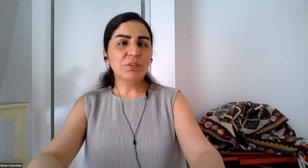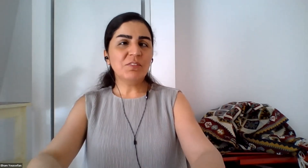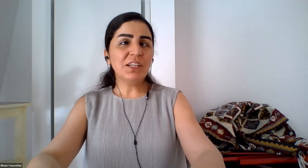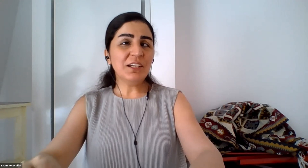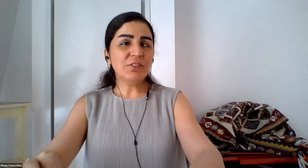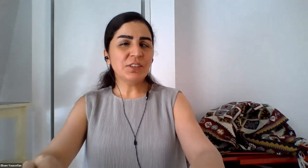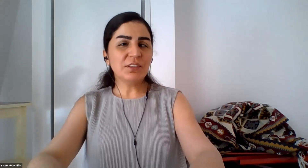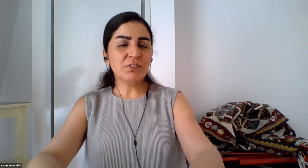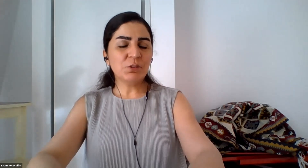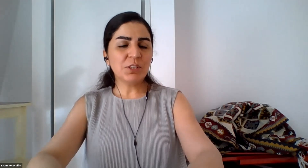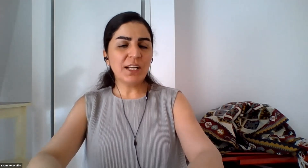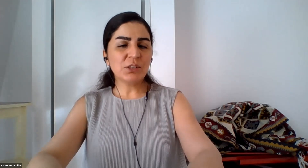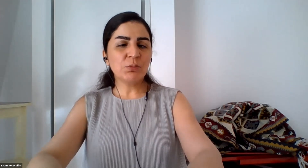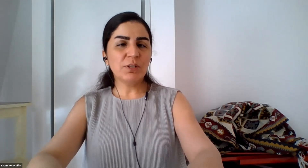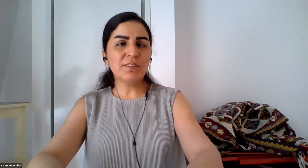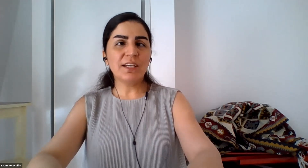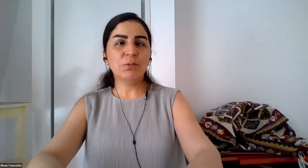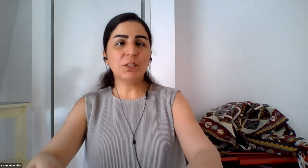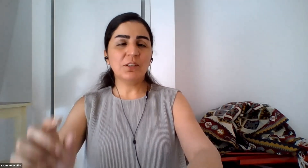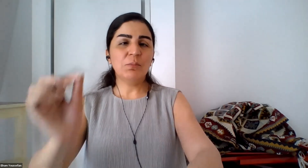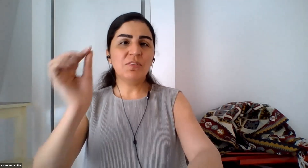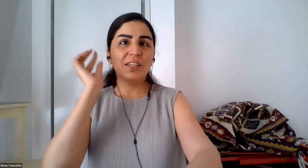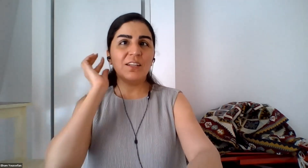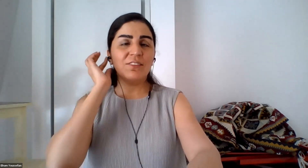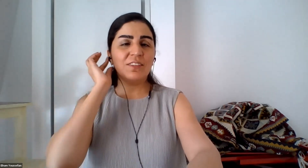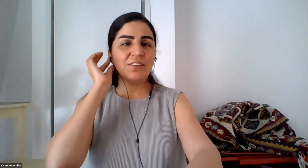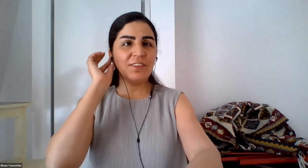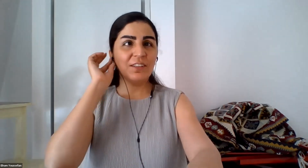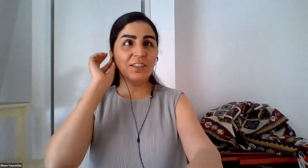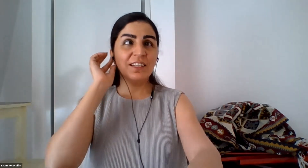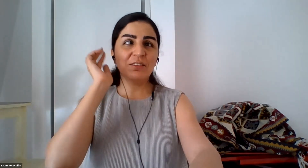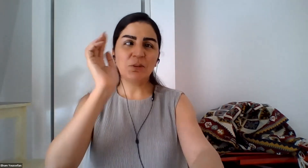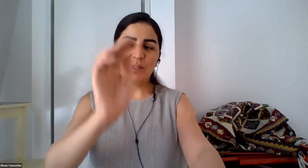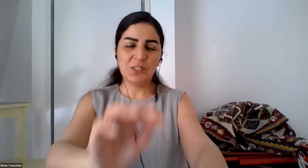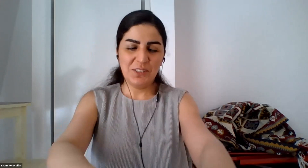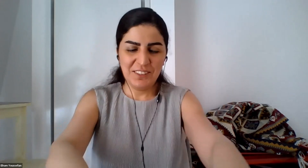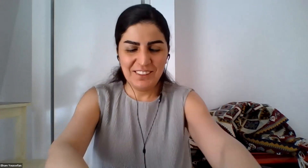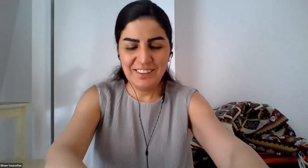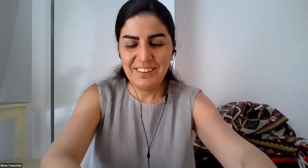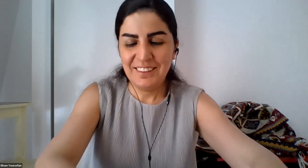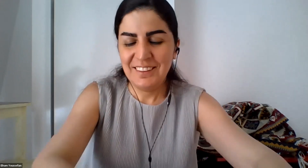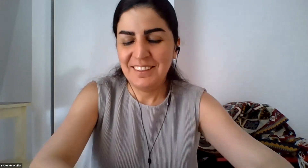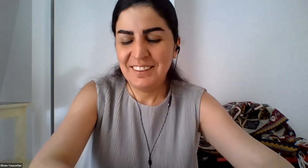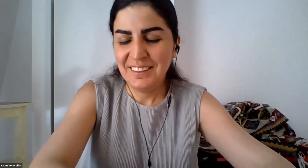Kirstin Lange will try to wrap up what they have heard within the last 830 minutes on what we heard about the future action